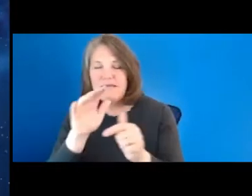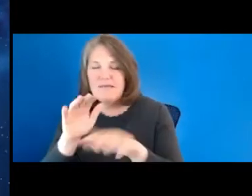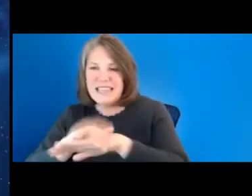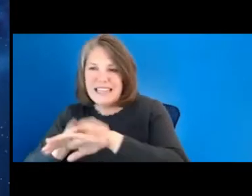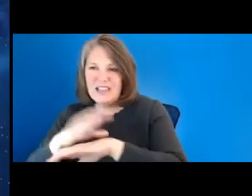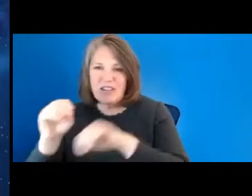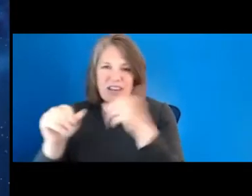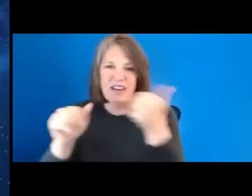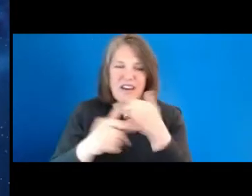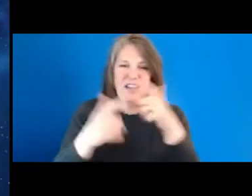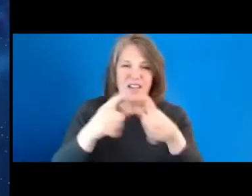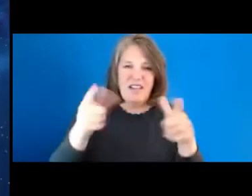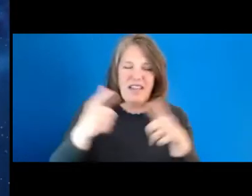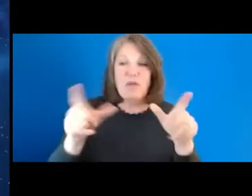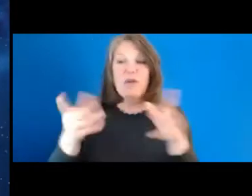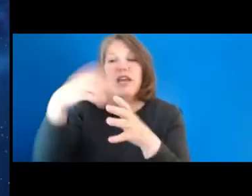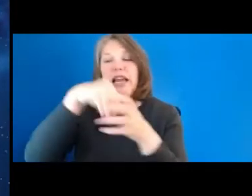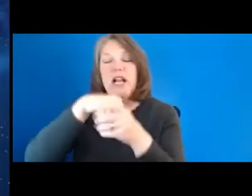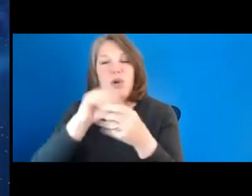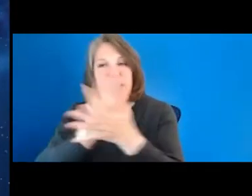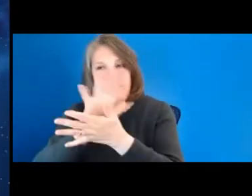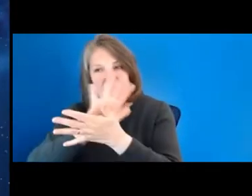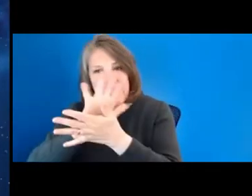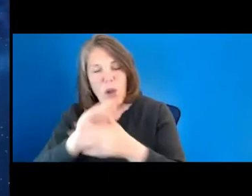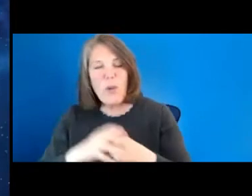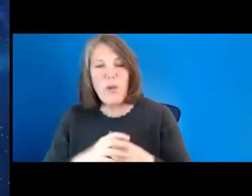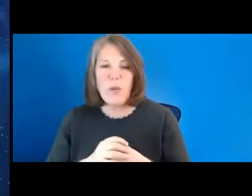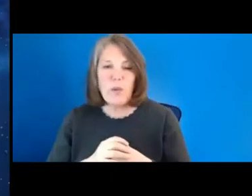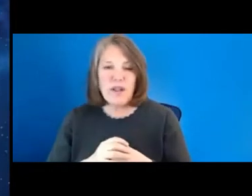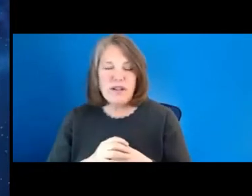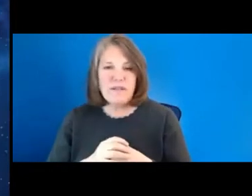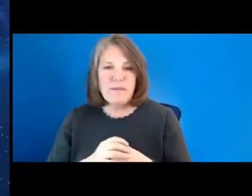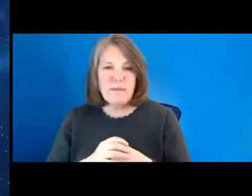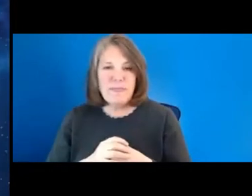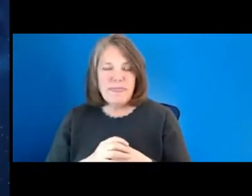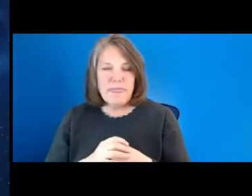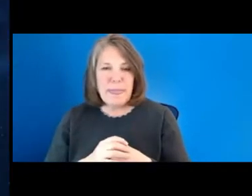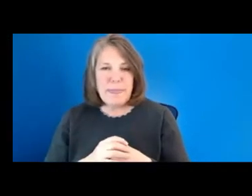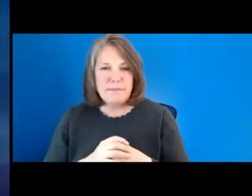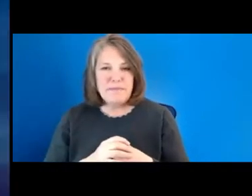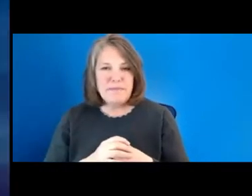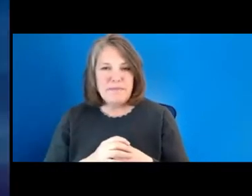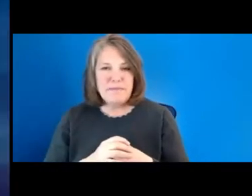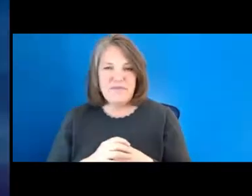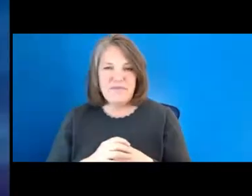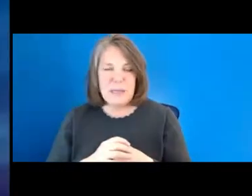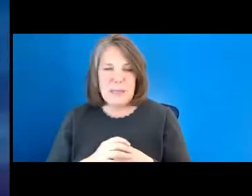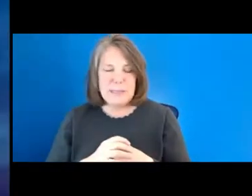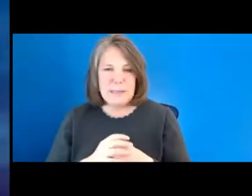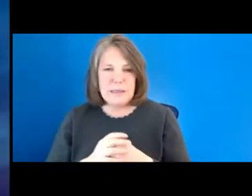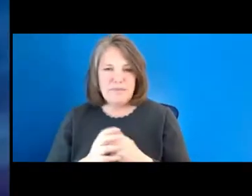16:39:00 >> RICK PEDOLSKY: Including a video. 16:39:00